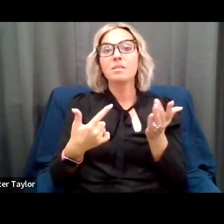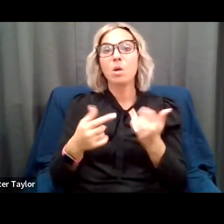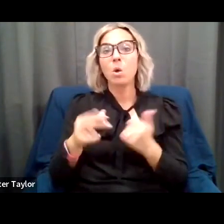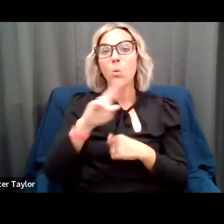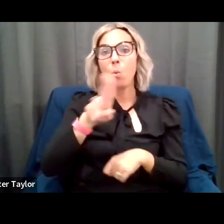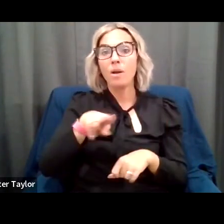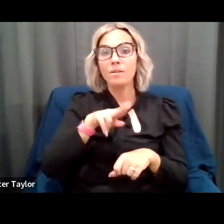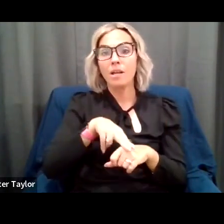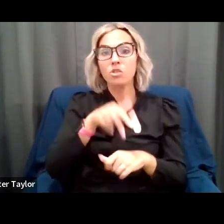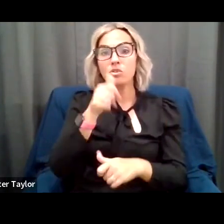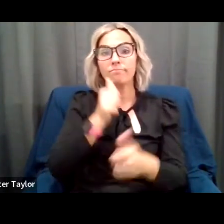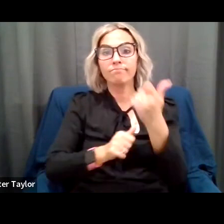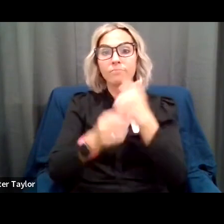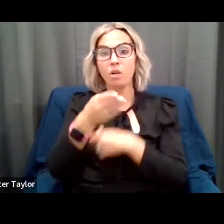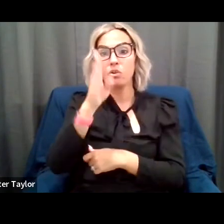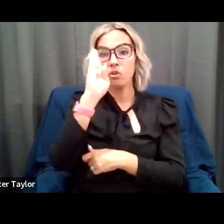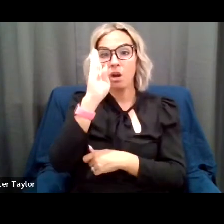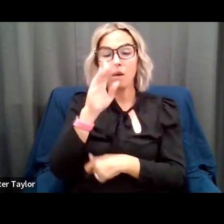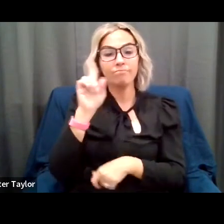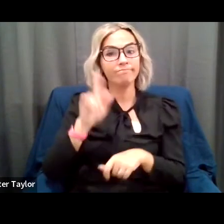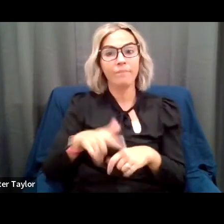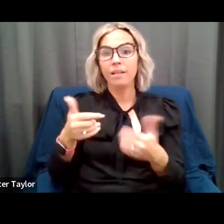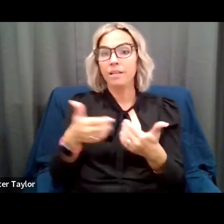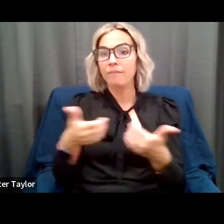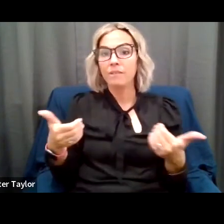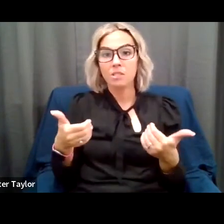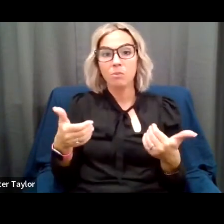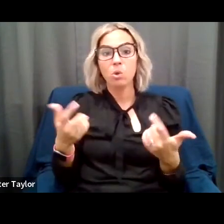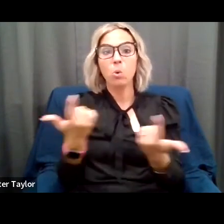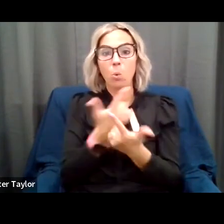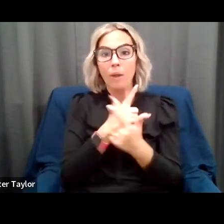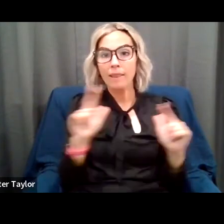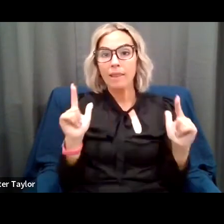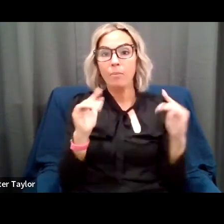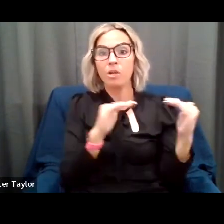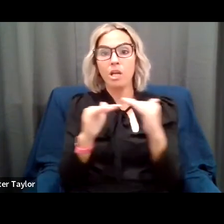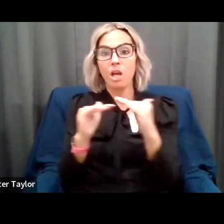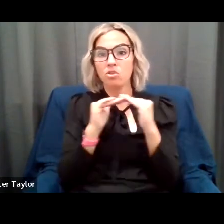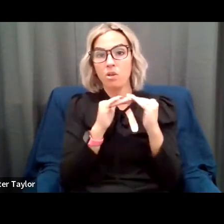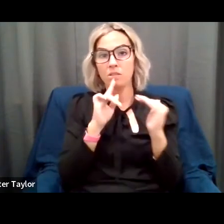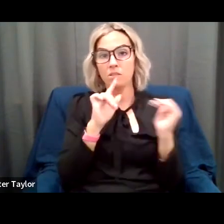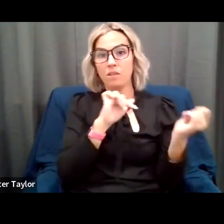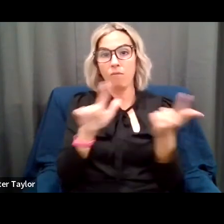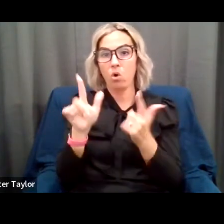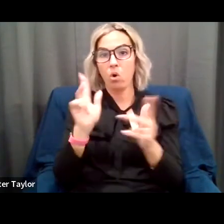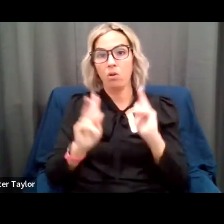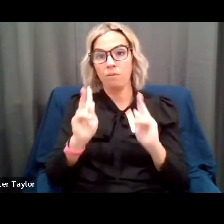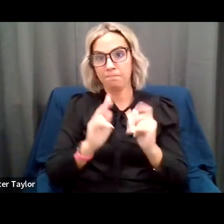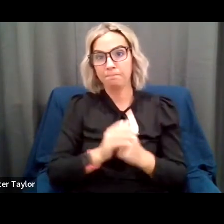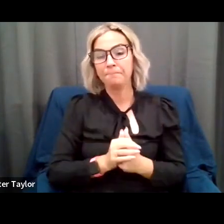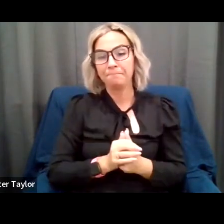one nation under God, indivisible with liberty and justice for all.